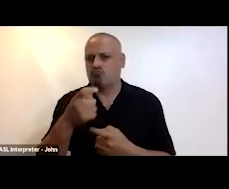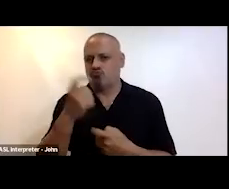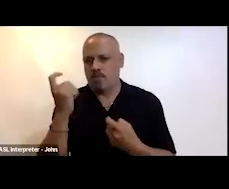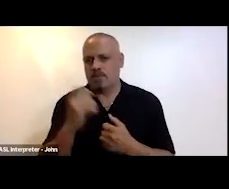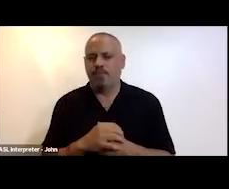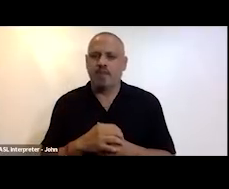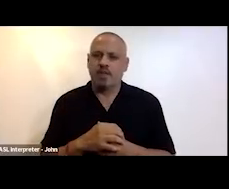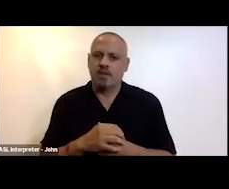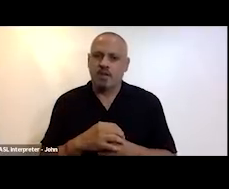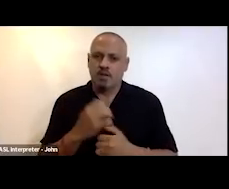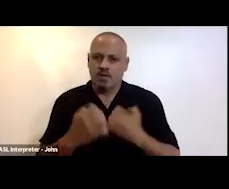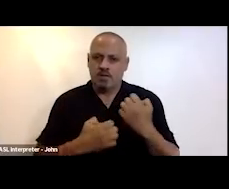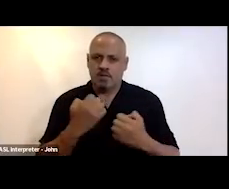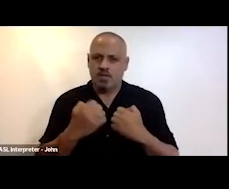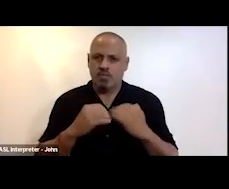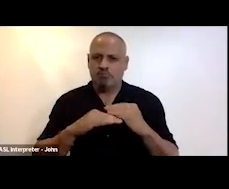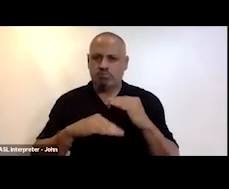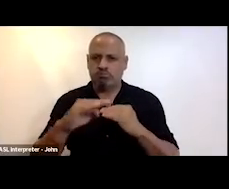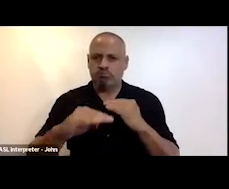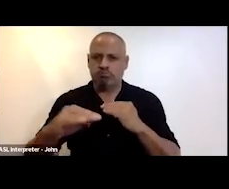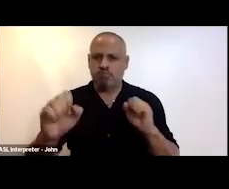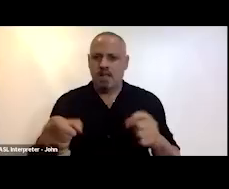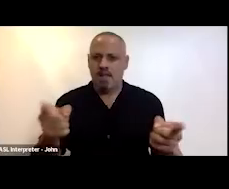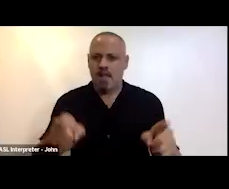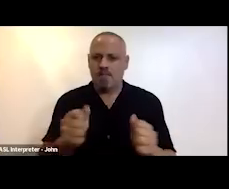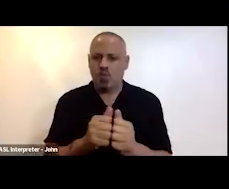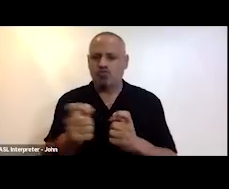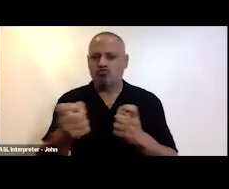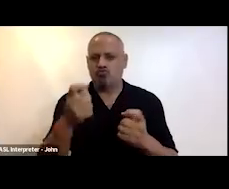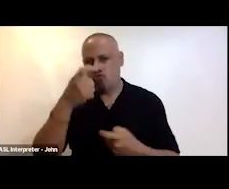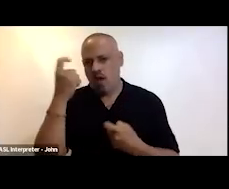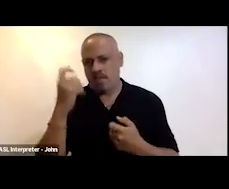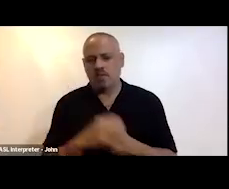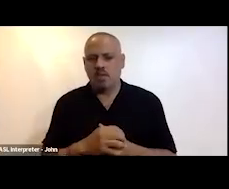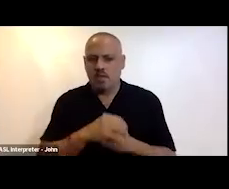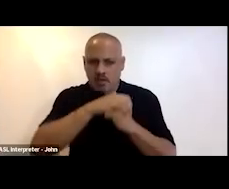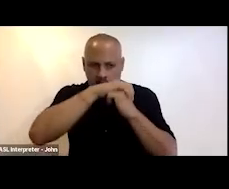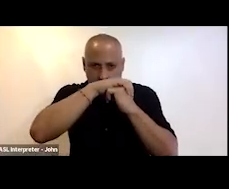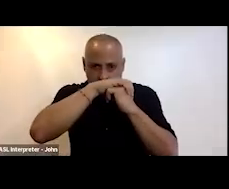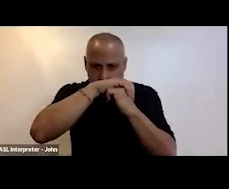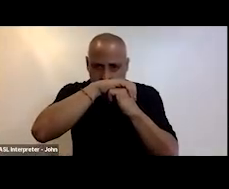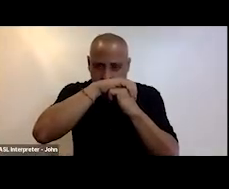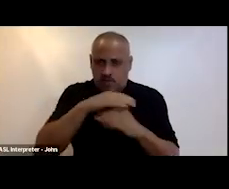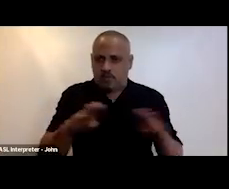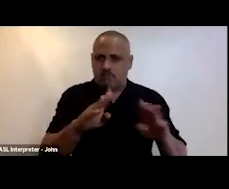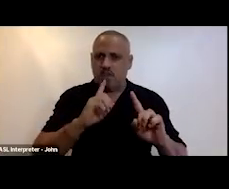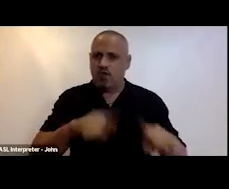and the emotional dysregulation that can occur with trauma. So the behavioral responses might seem